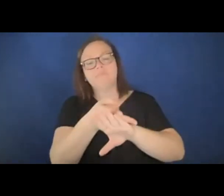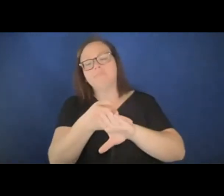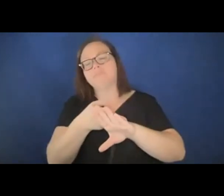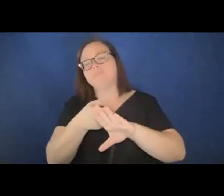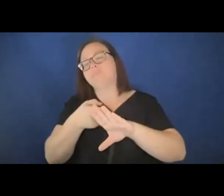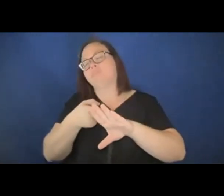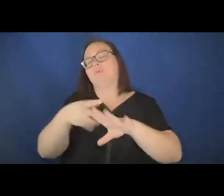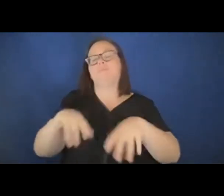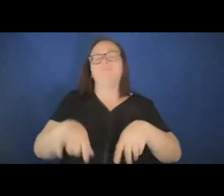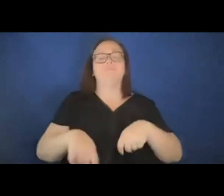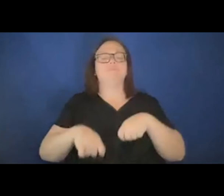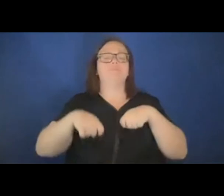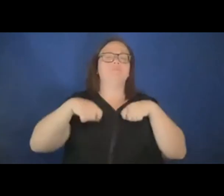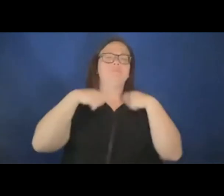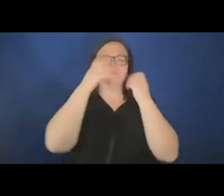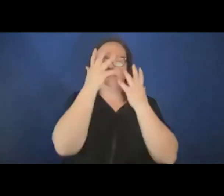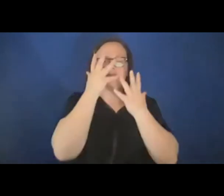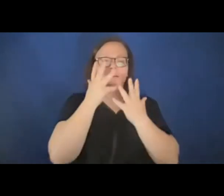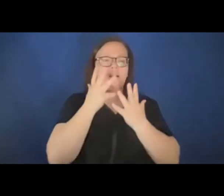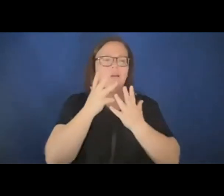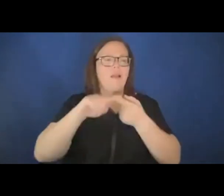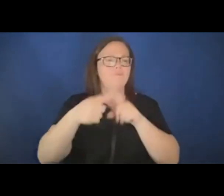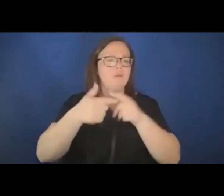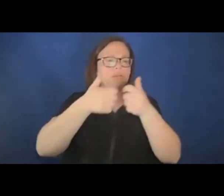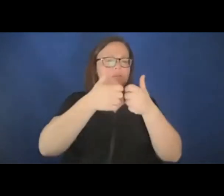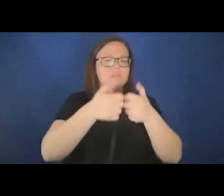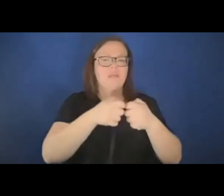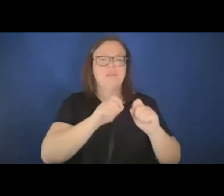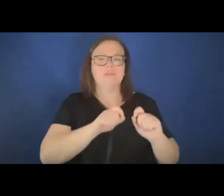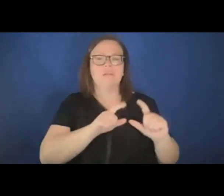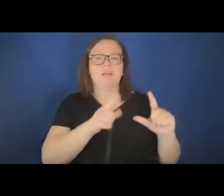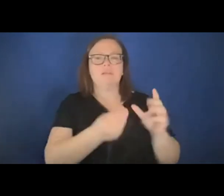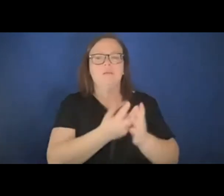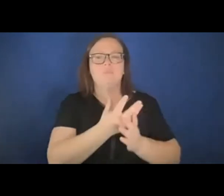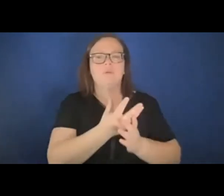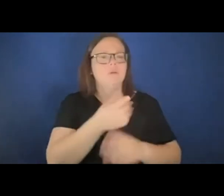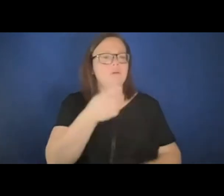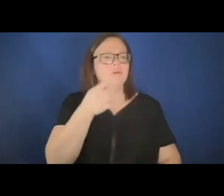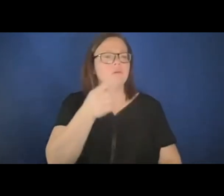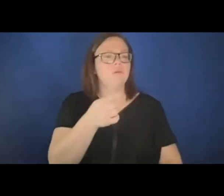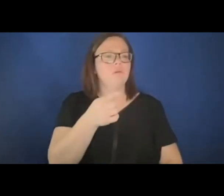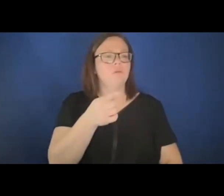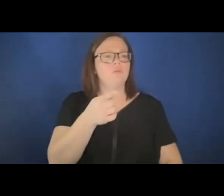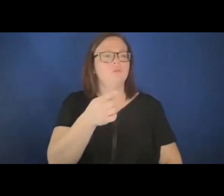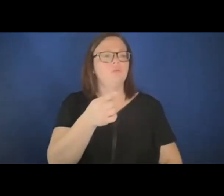of my sadness, a friend’s text lights up my screen: You deserve the world. Not